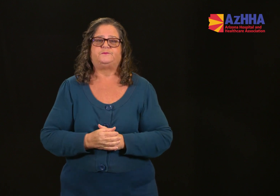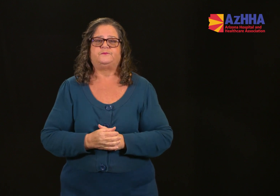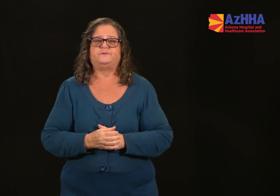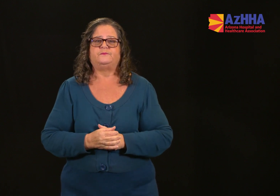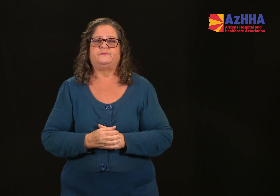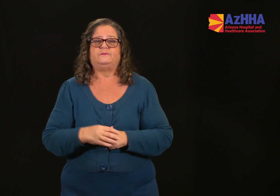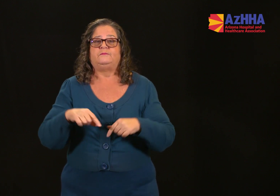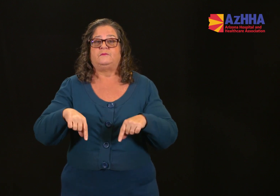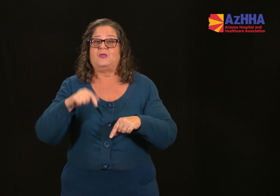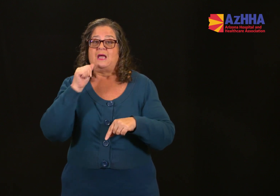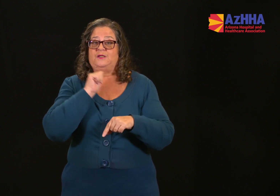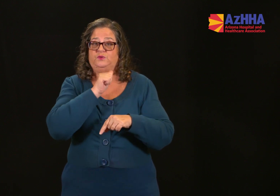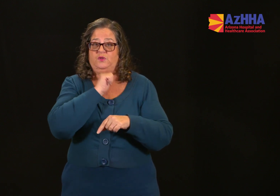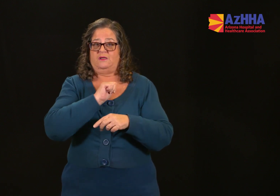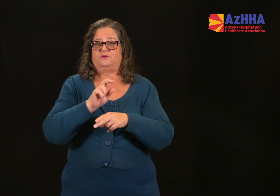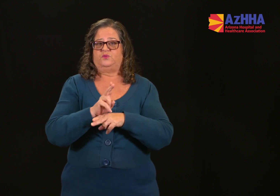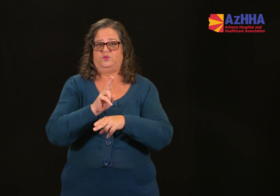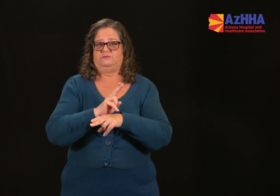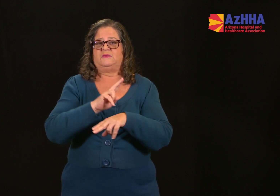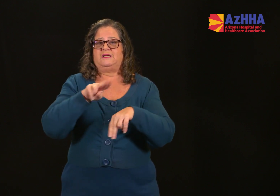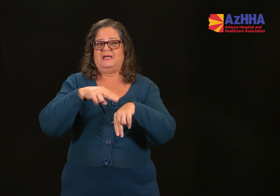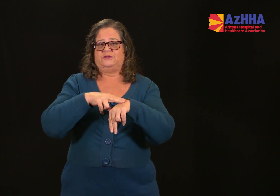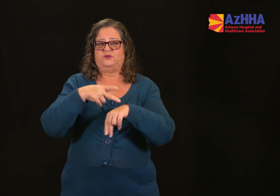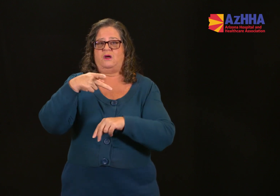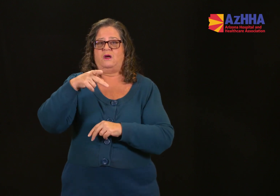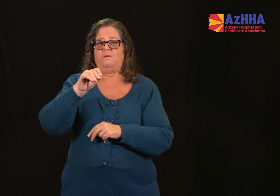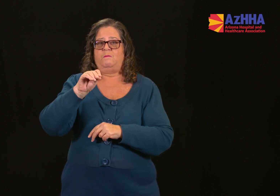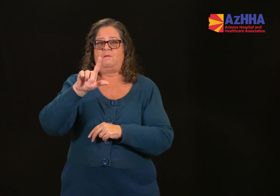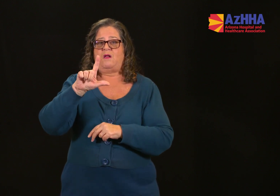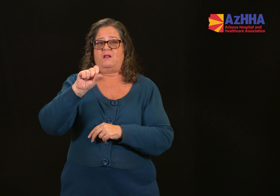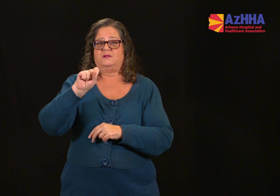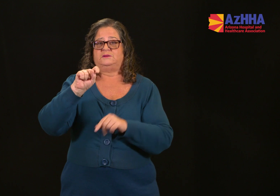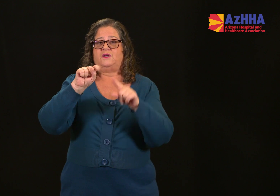Arizona uses the National POLST form; called POLST,